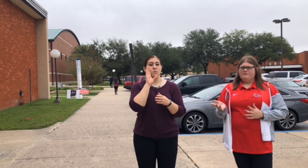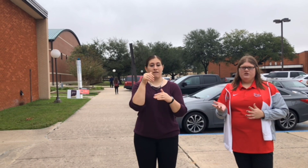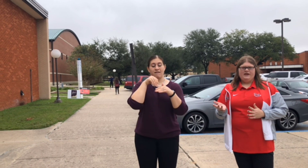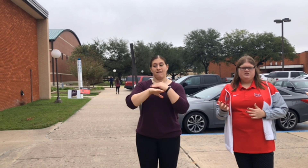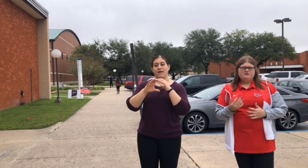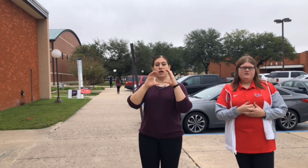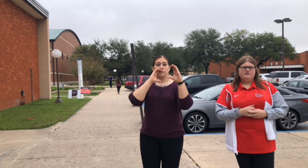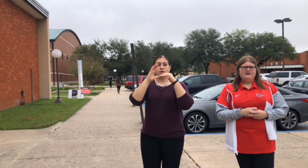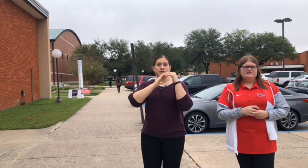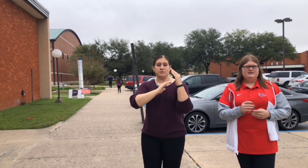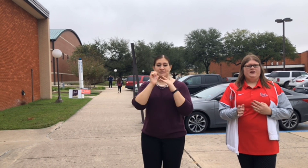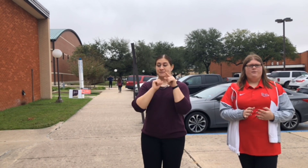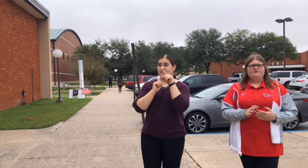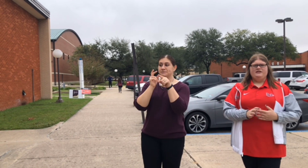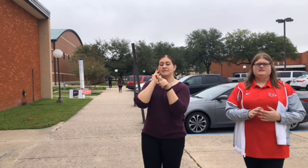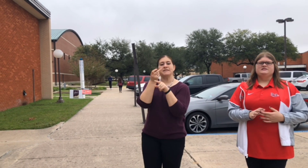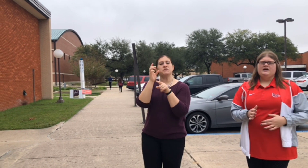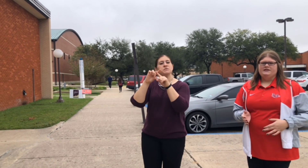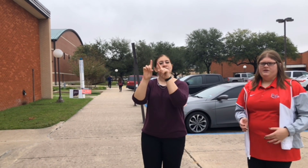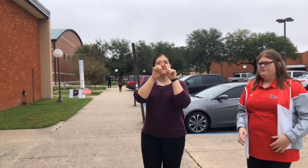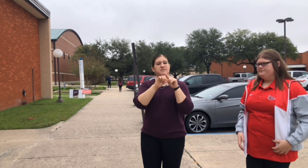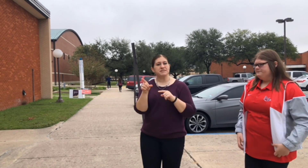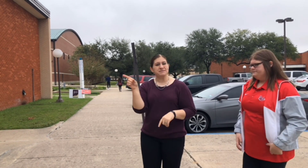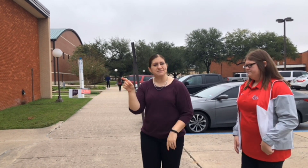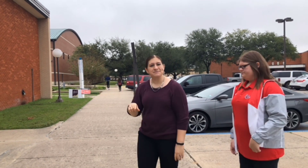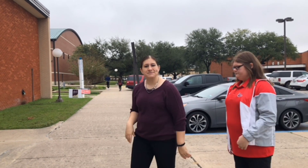communication building and see a couple things inside here.